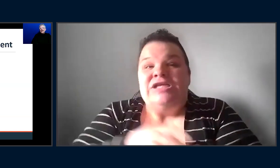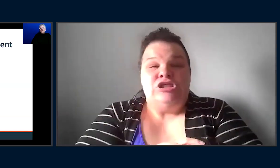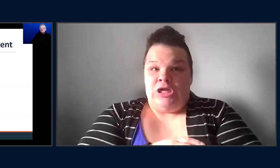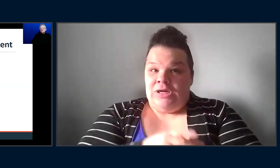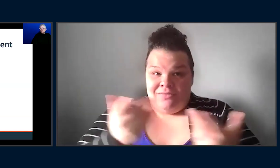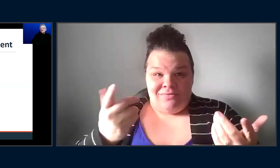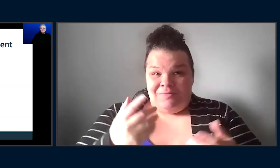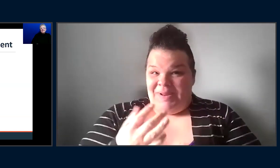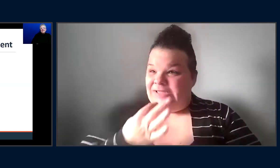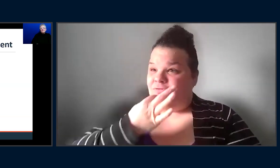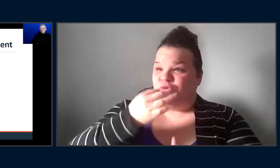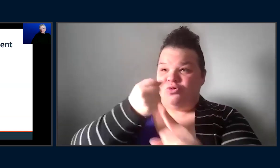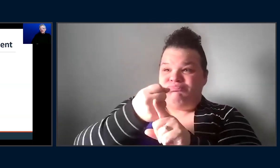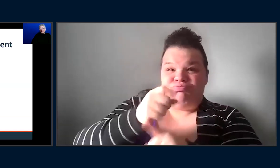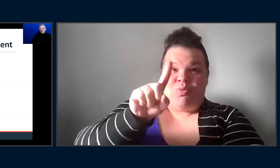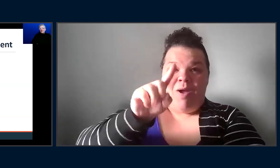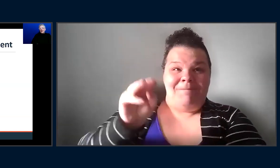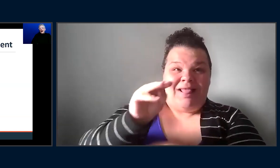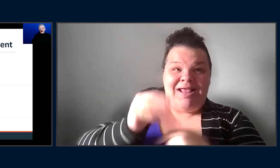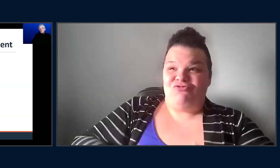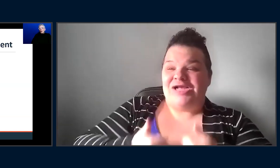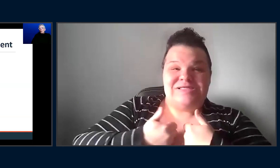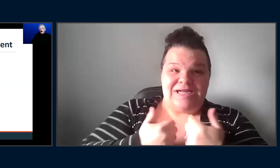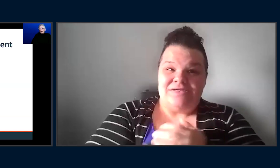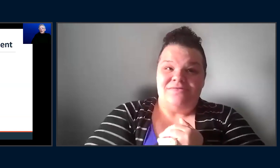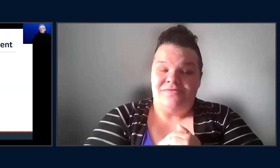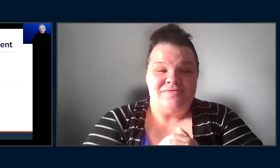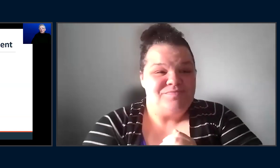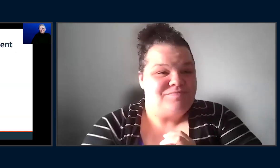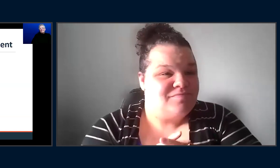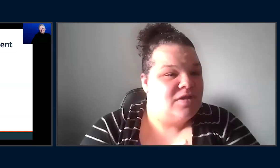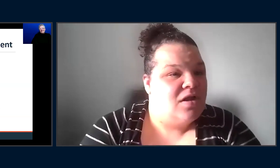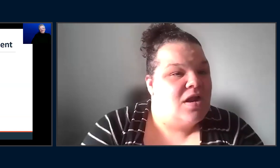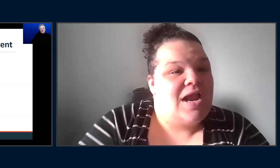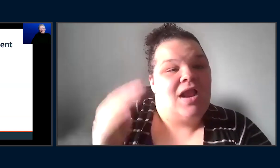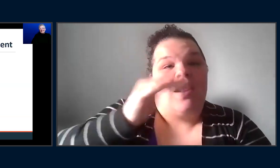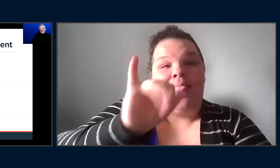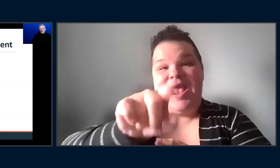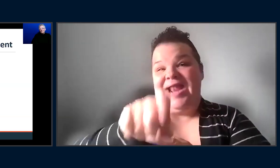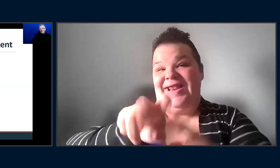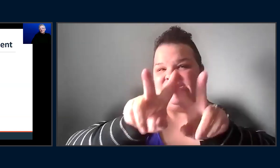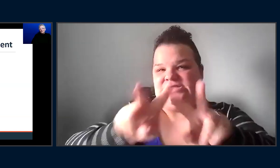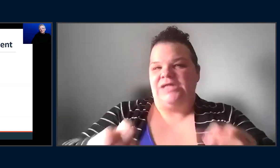and the right assistance, technology assistance and information. One million residents.